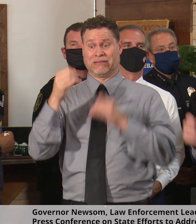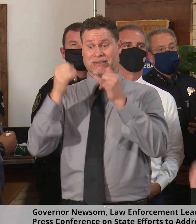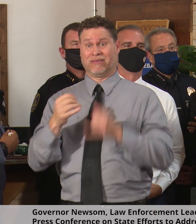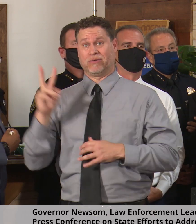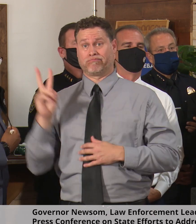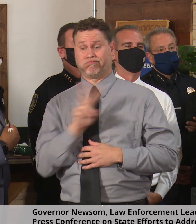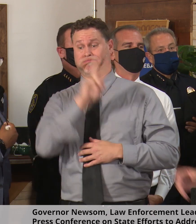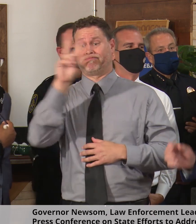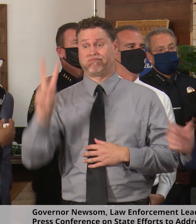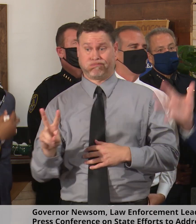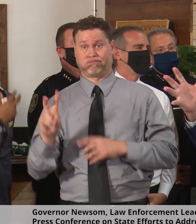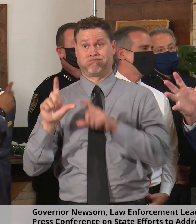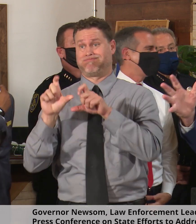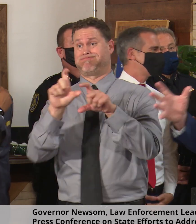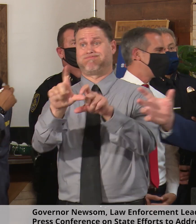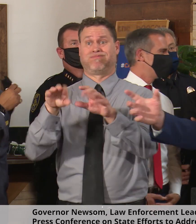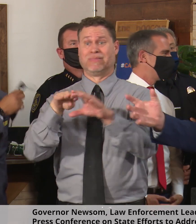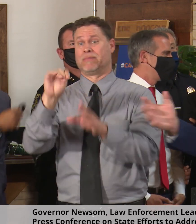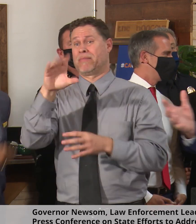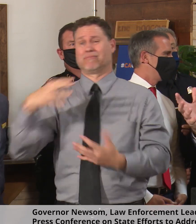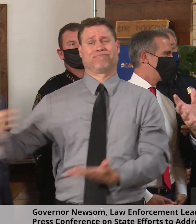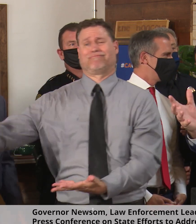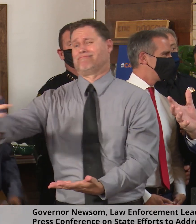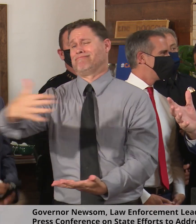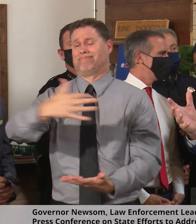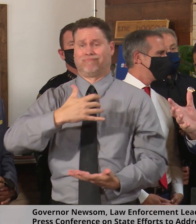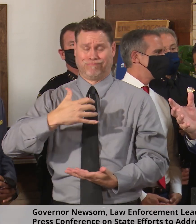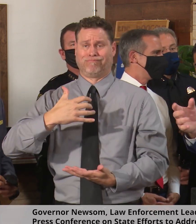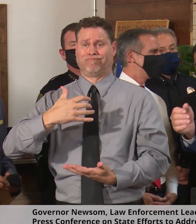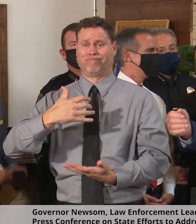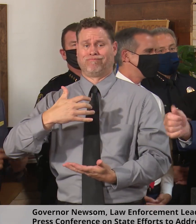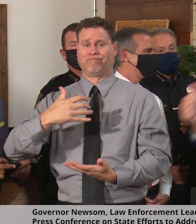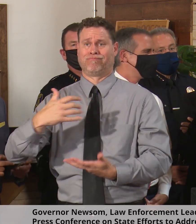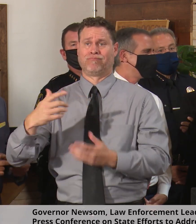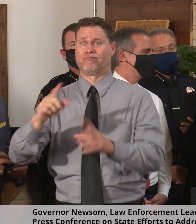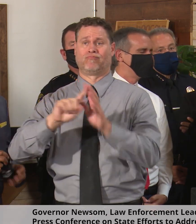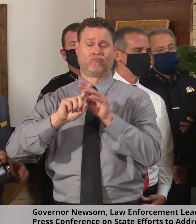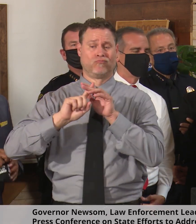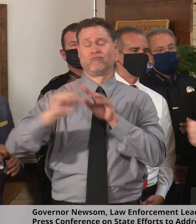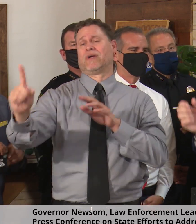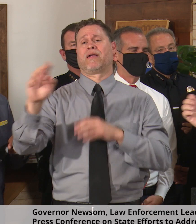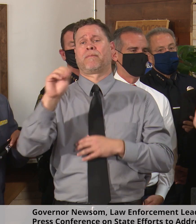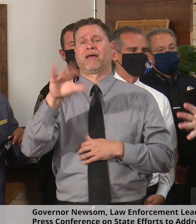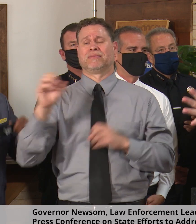jumped out, ran into the Macy's, grabbed as much as they could, ran out of Macy's, loaded all into